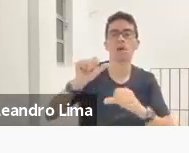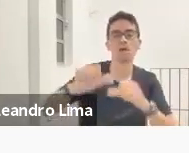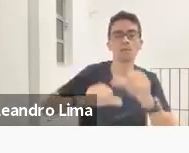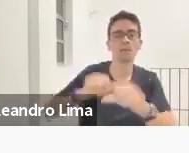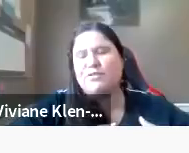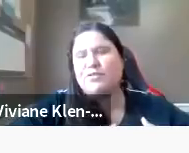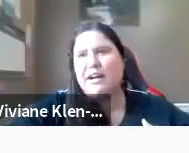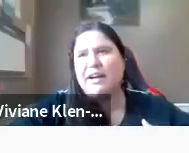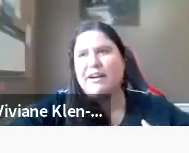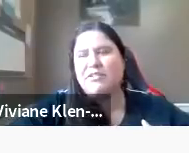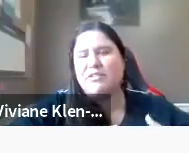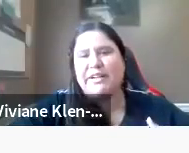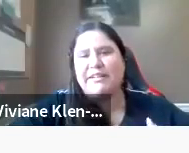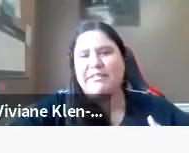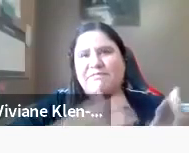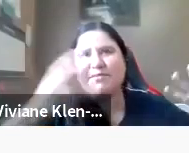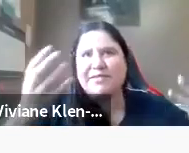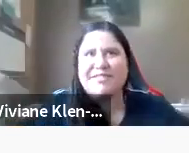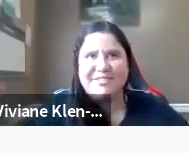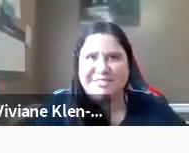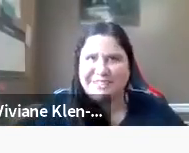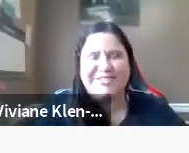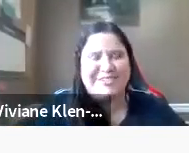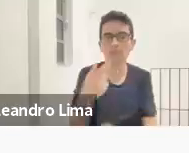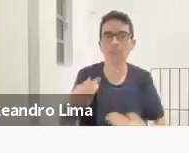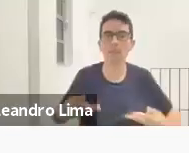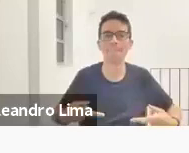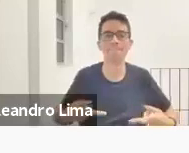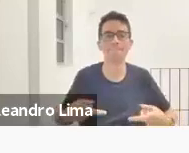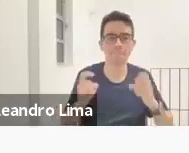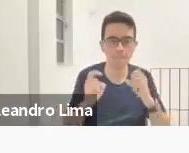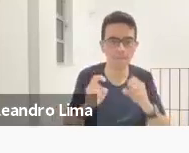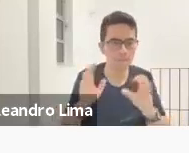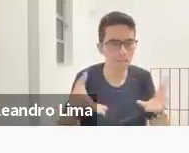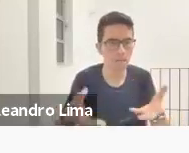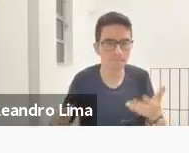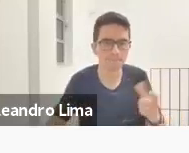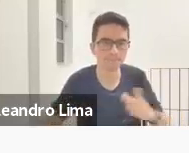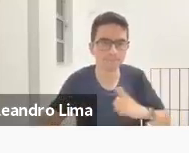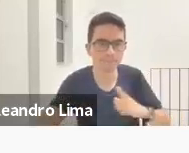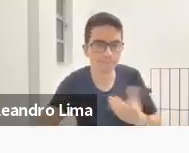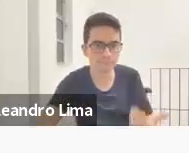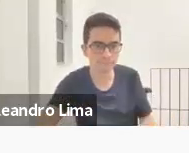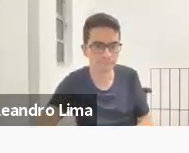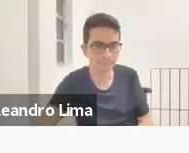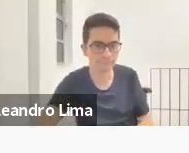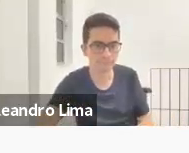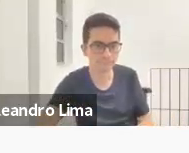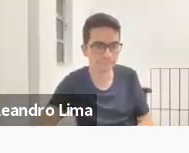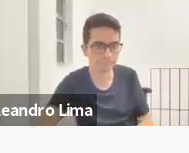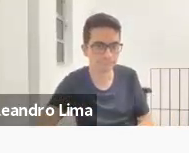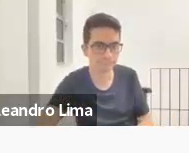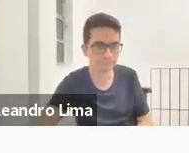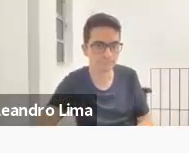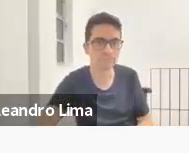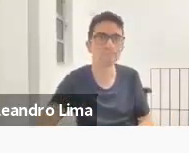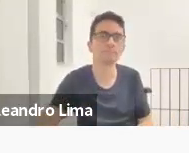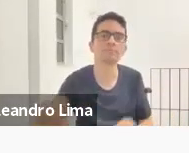education programs education programs show, too education programs show, two, three programs show to train. train Training is not the best word